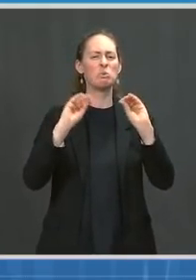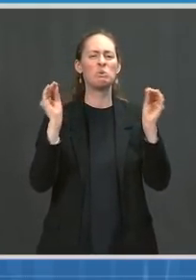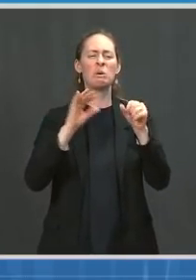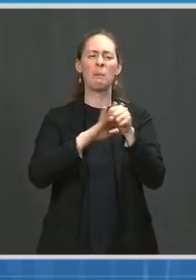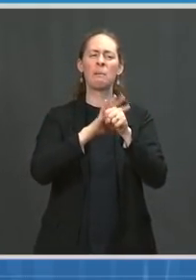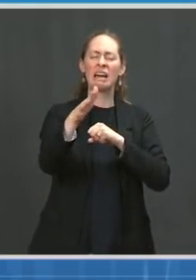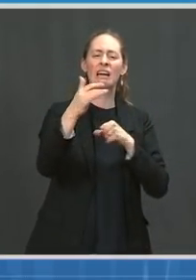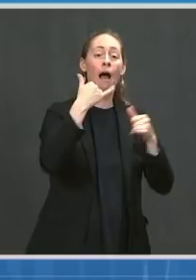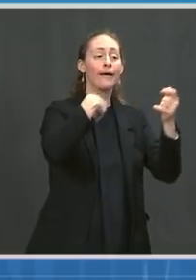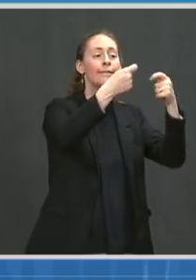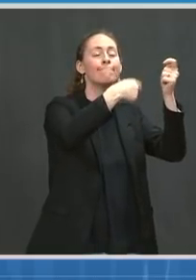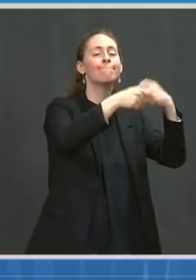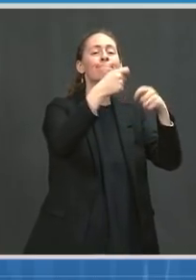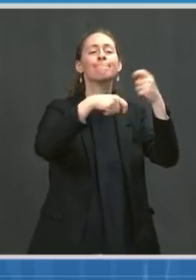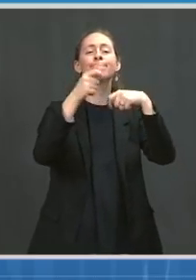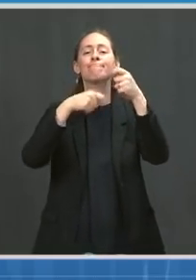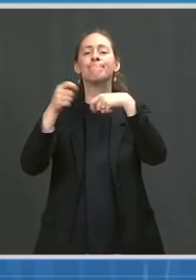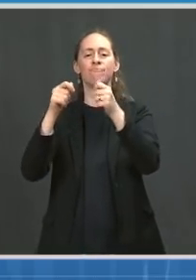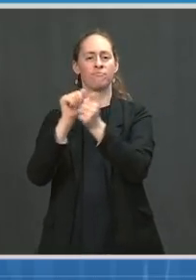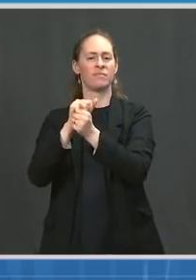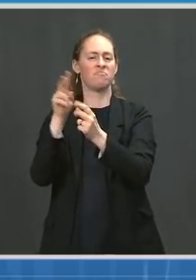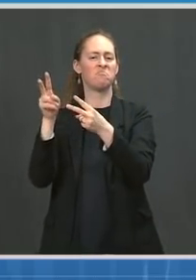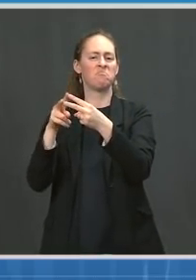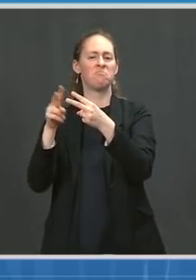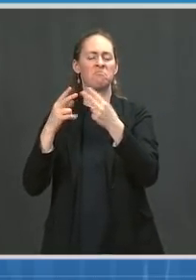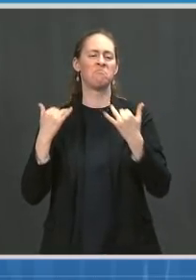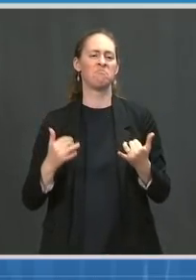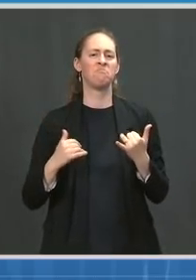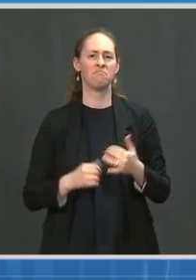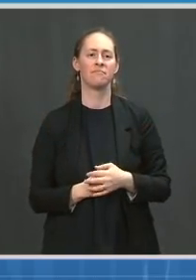Next question. Moderator: Victoria Knight, Kaiser Health News.